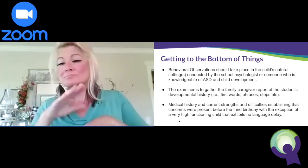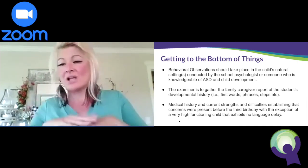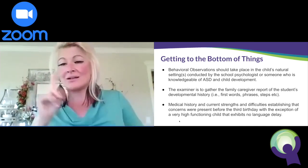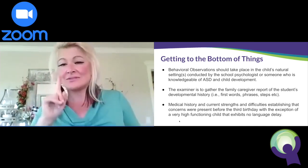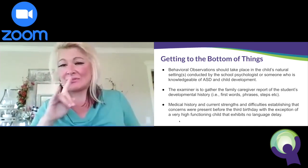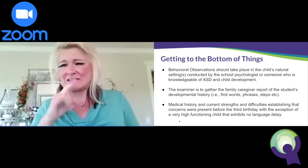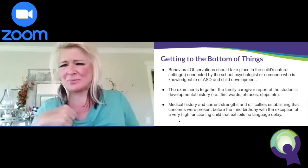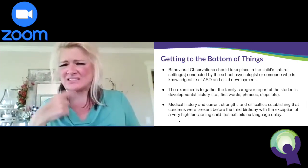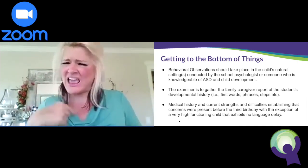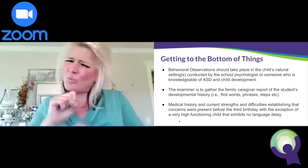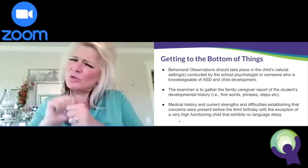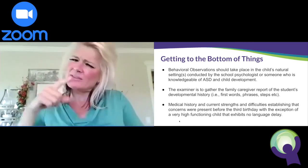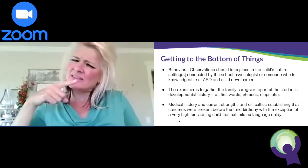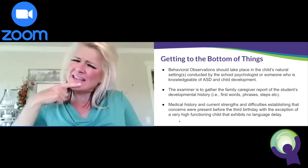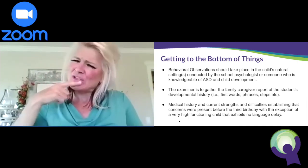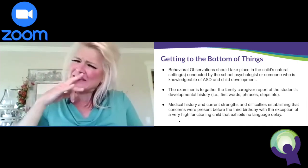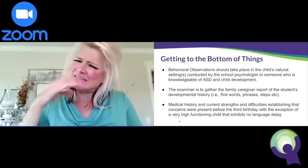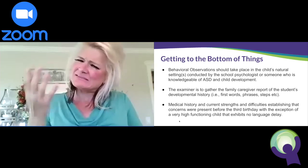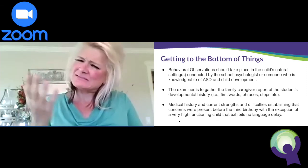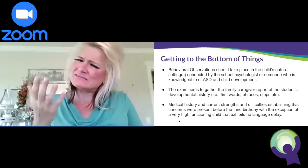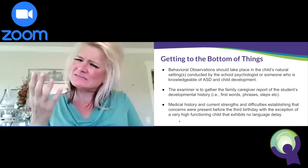on norms of a deaf kid really in working